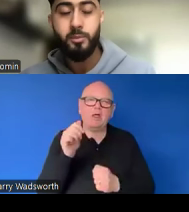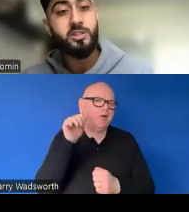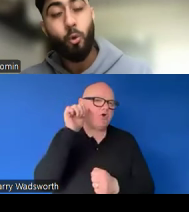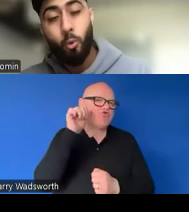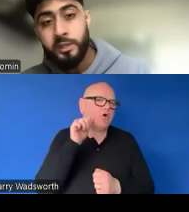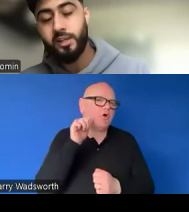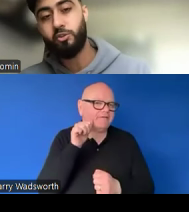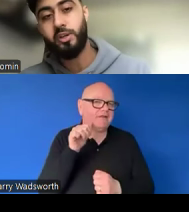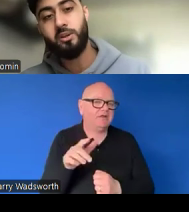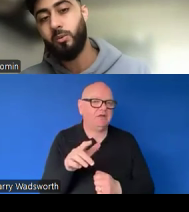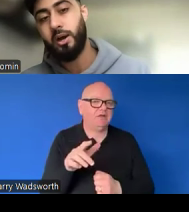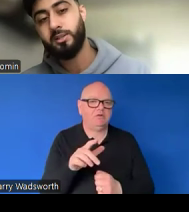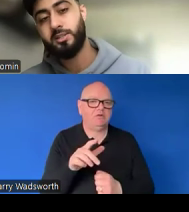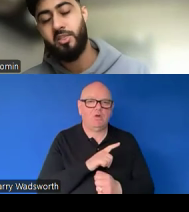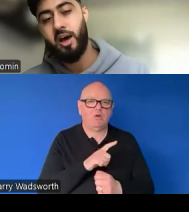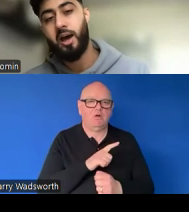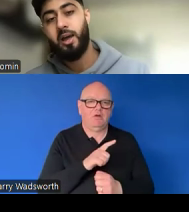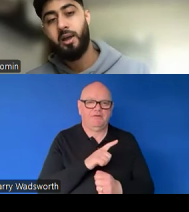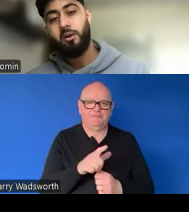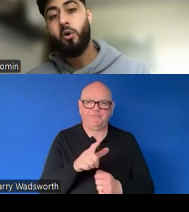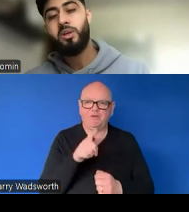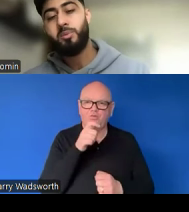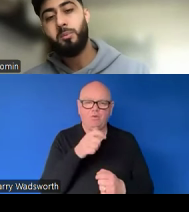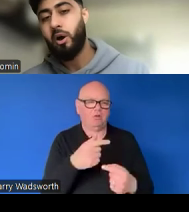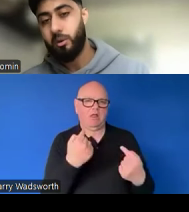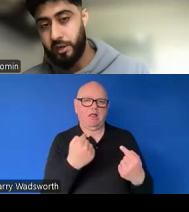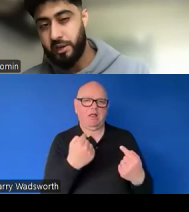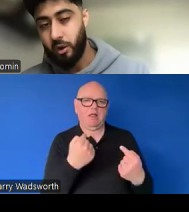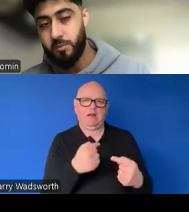because they'll only give you keywords that other people aren't bidding on.